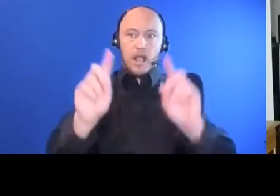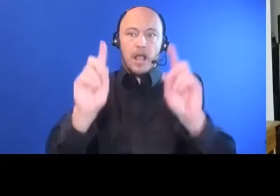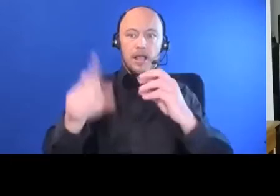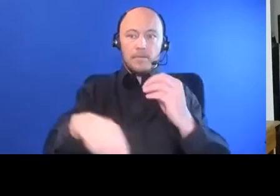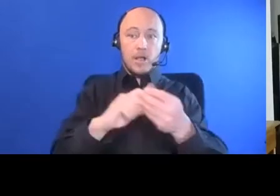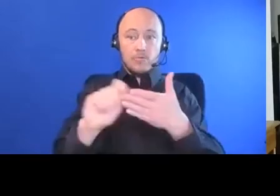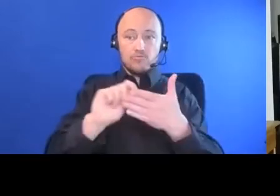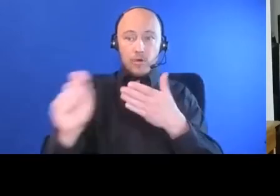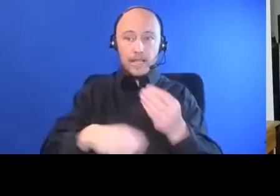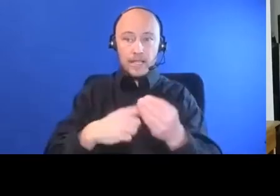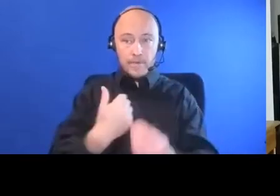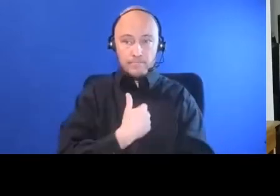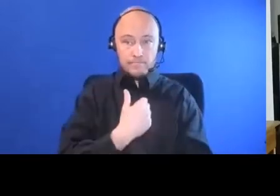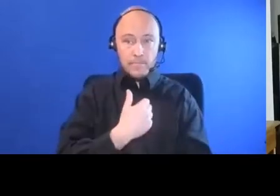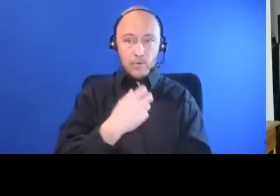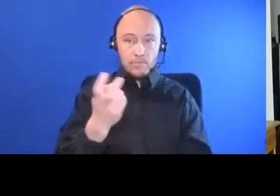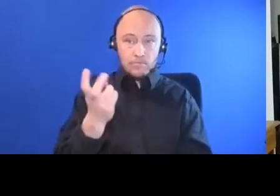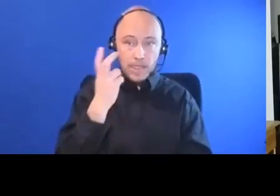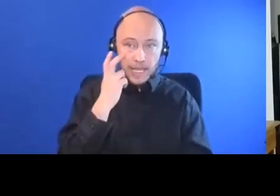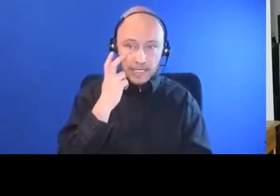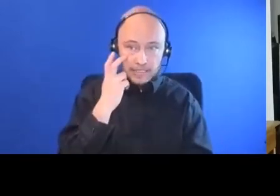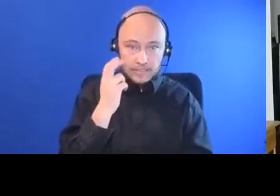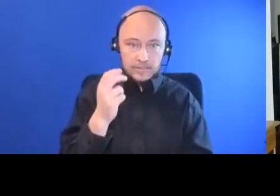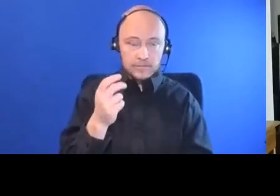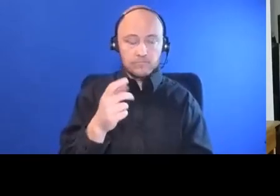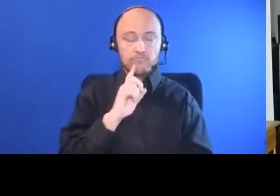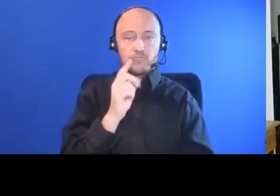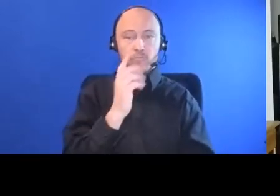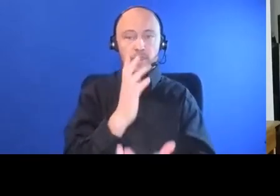coincided with discovering second person,